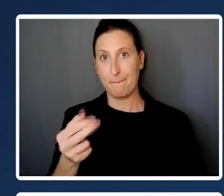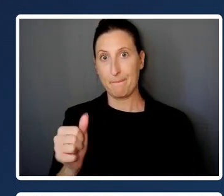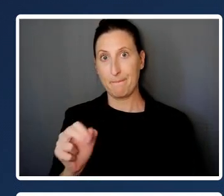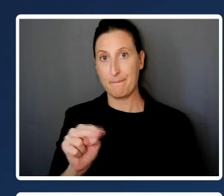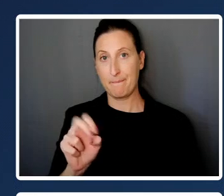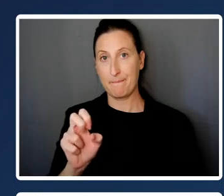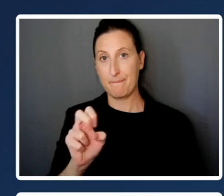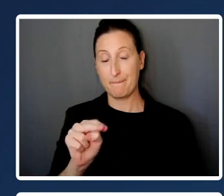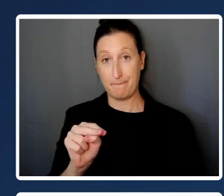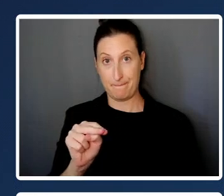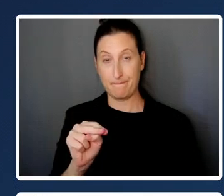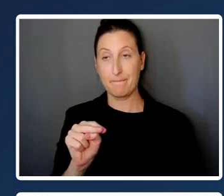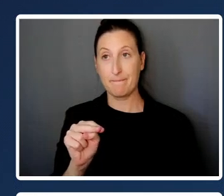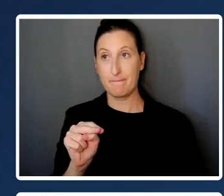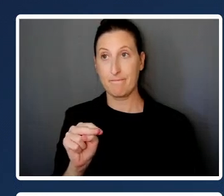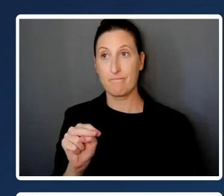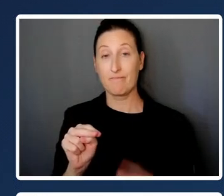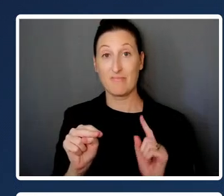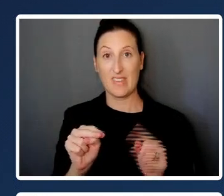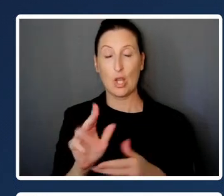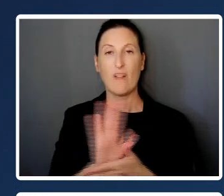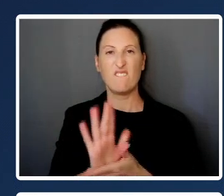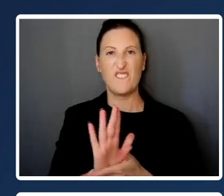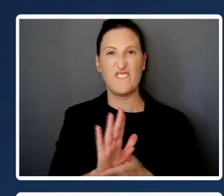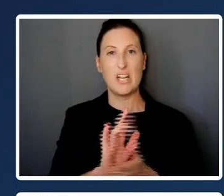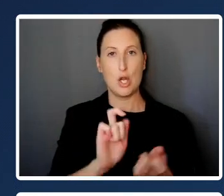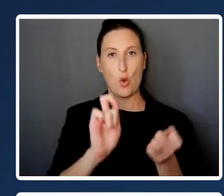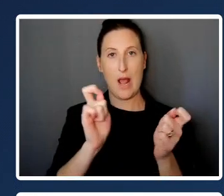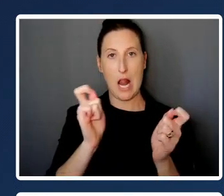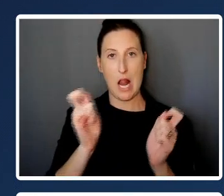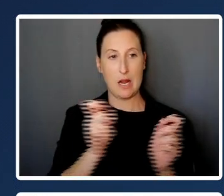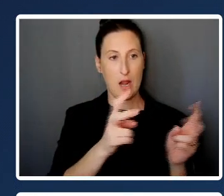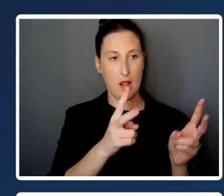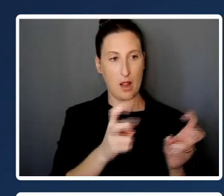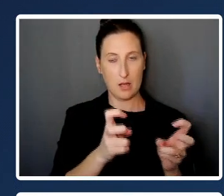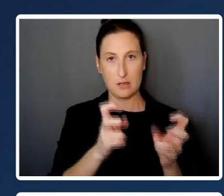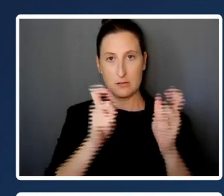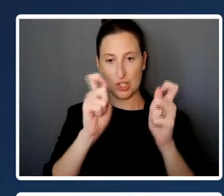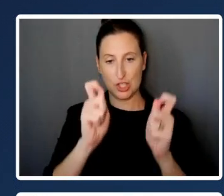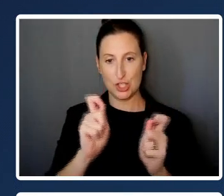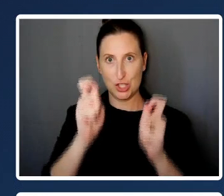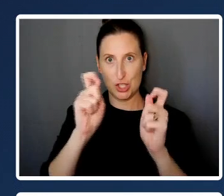video editing. And so, I learned a lot from her and got to kind of put that together.